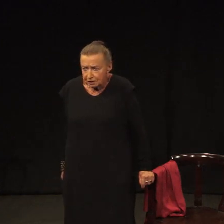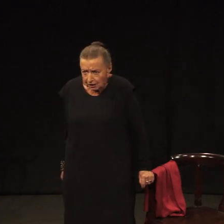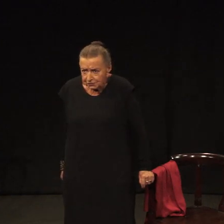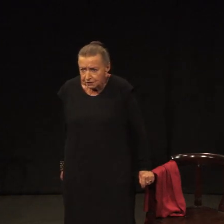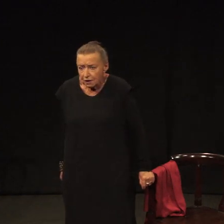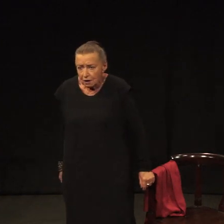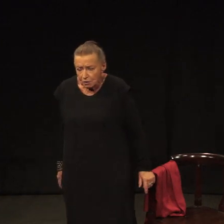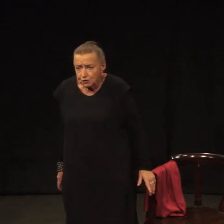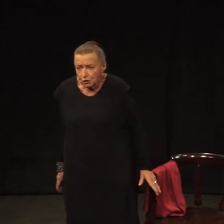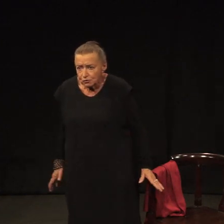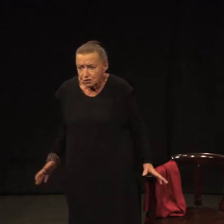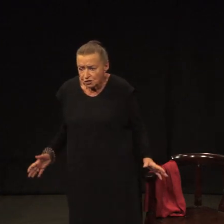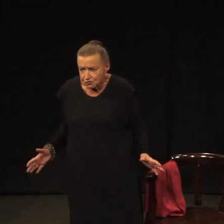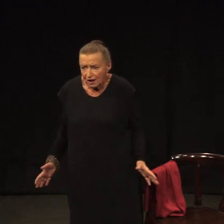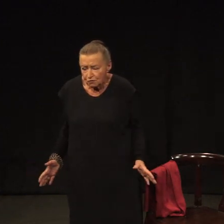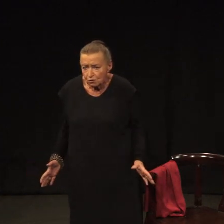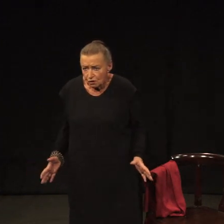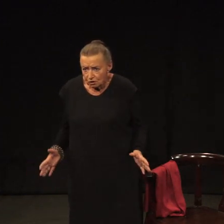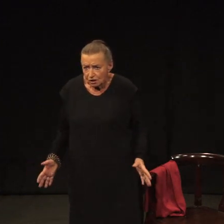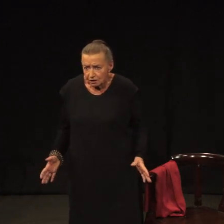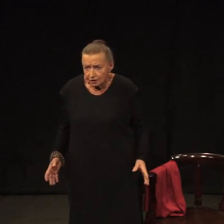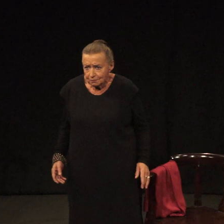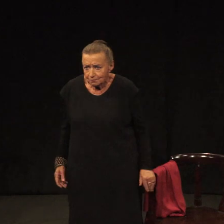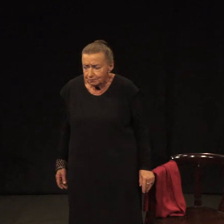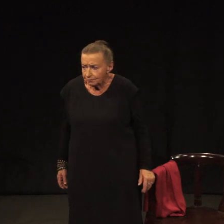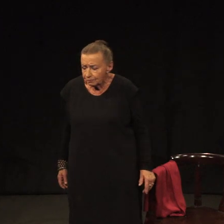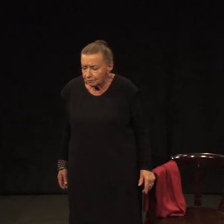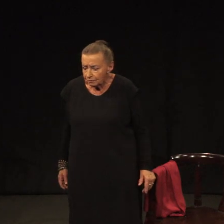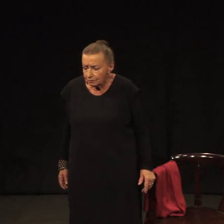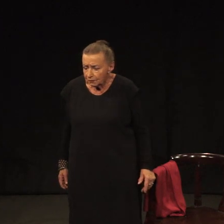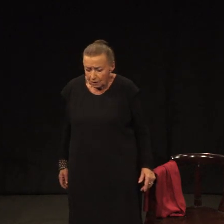the company ate their chilled soup with gusto, wordlessly.